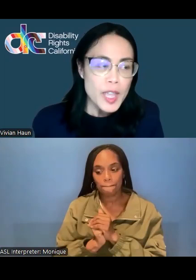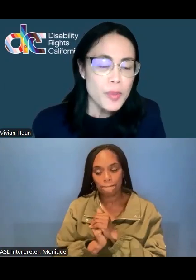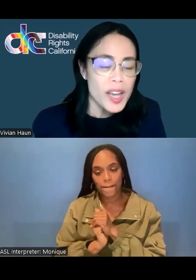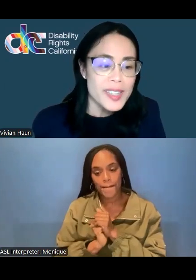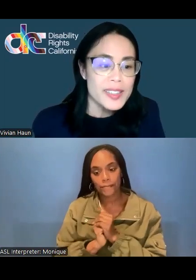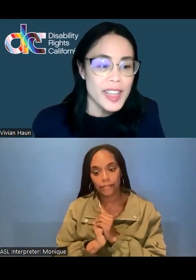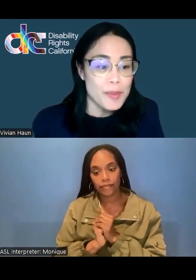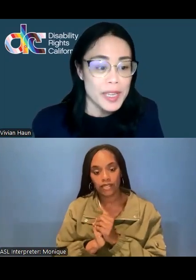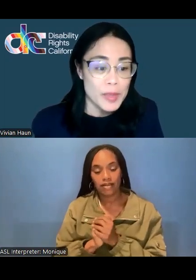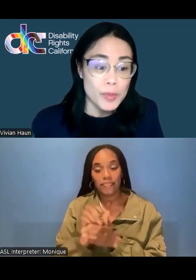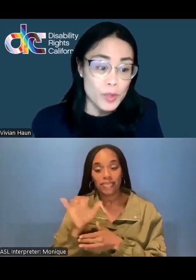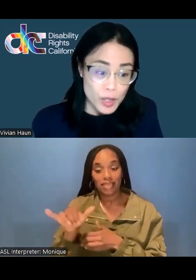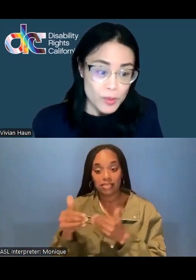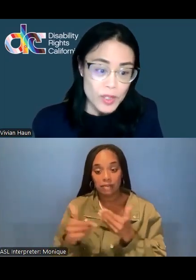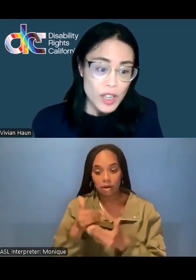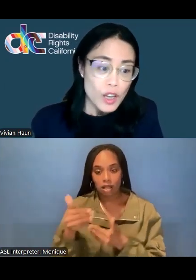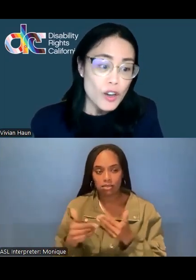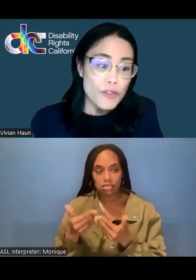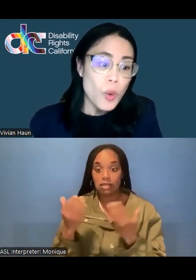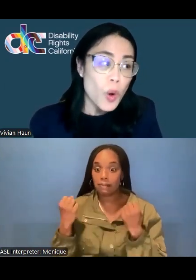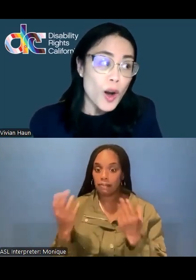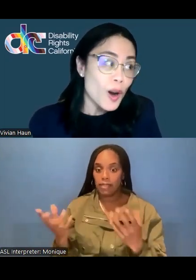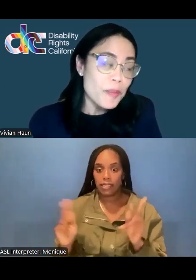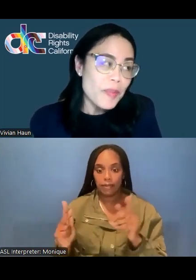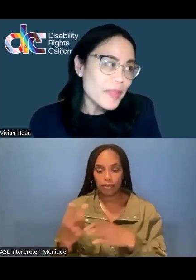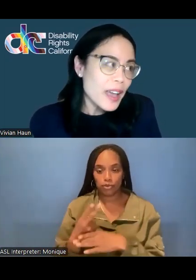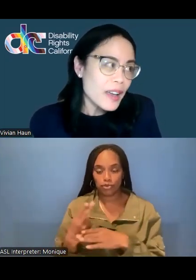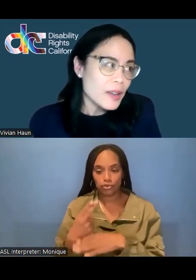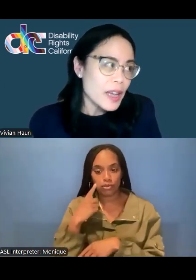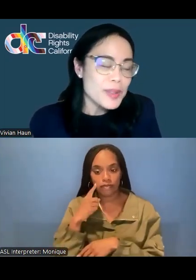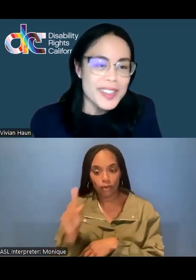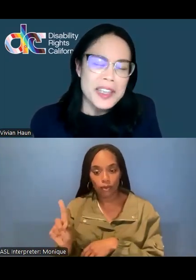a process that many people use for, I would say